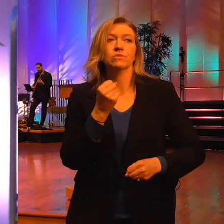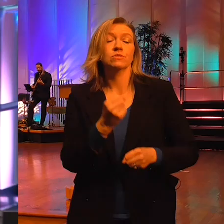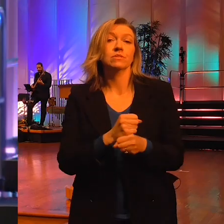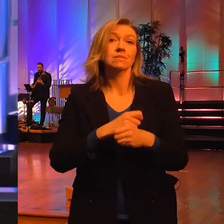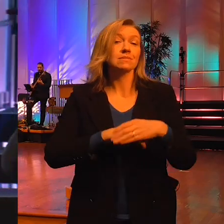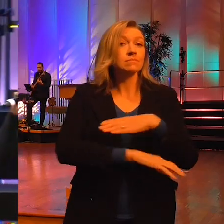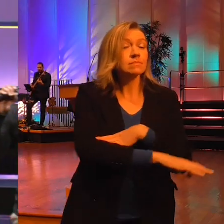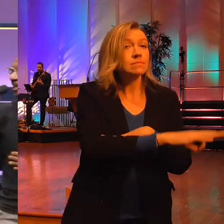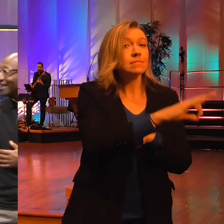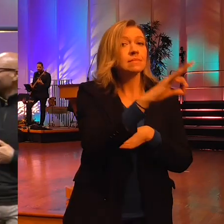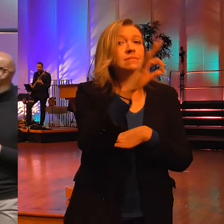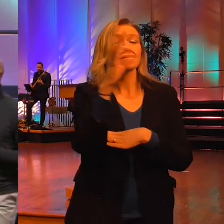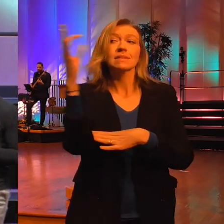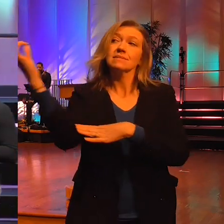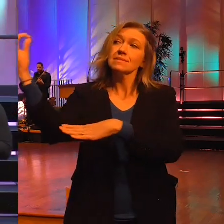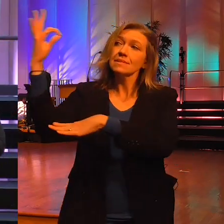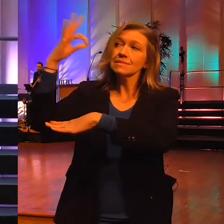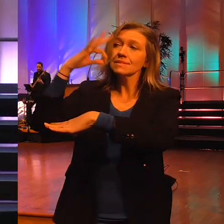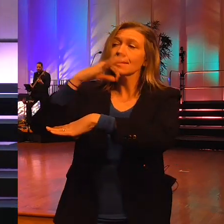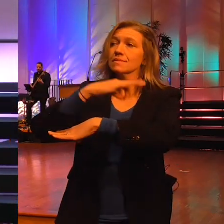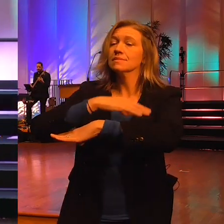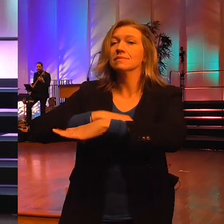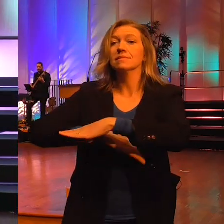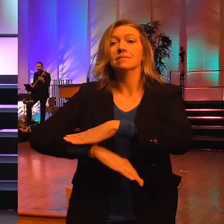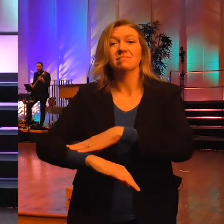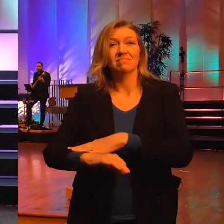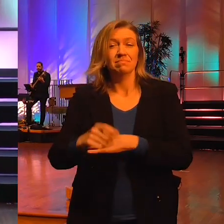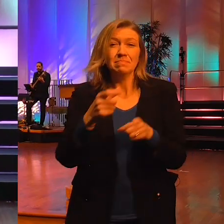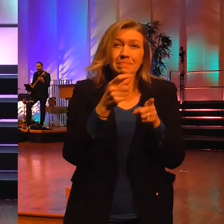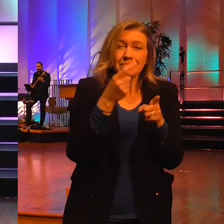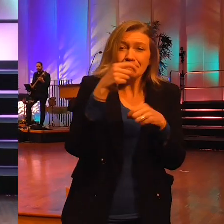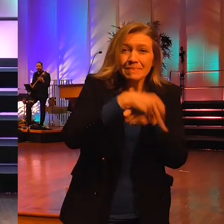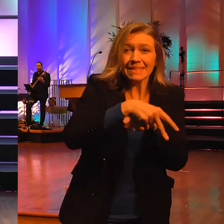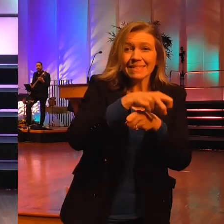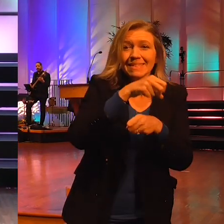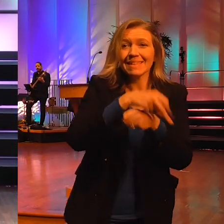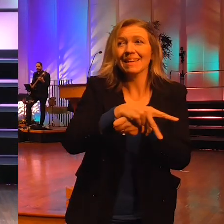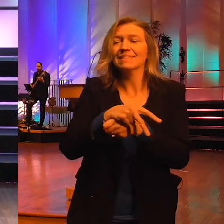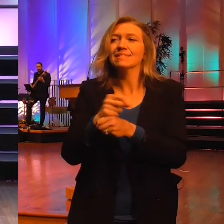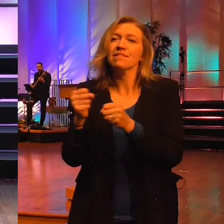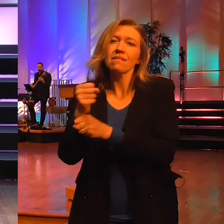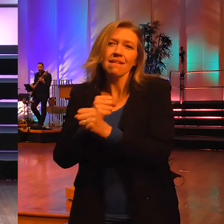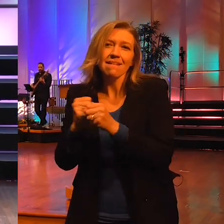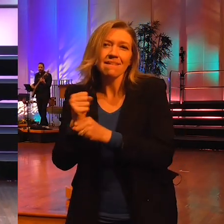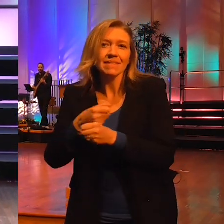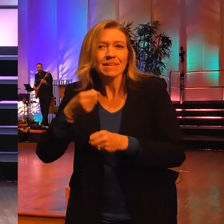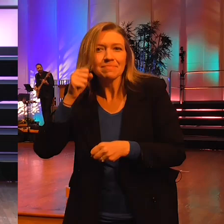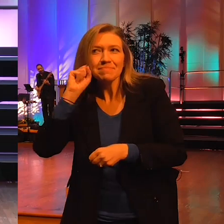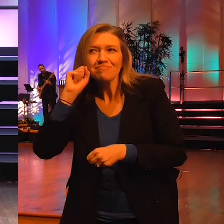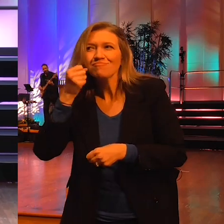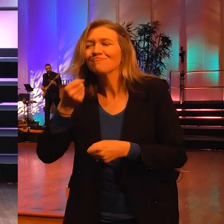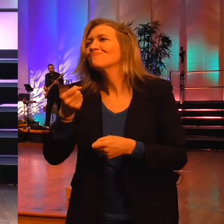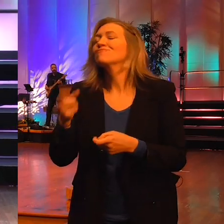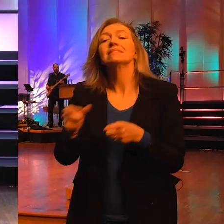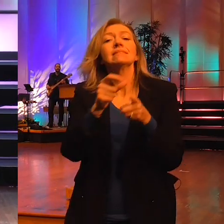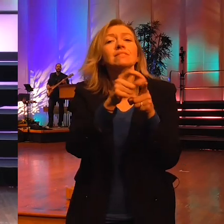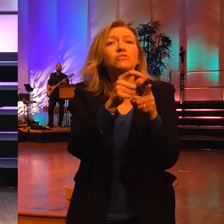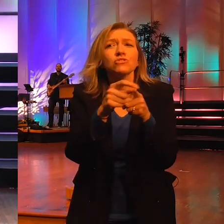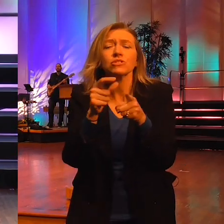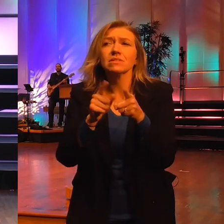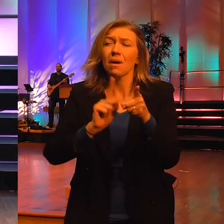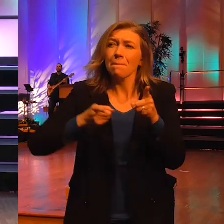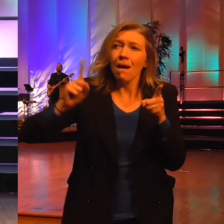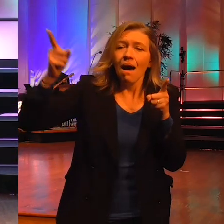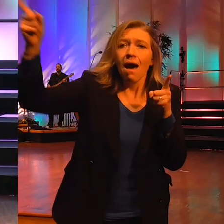in Daylights in sunsets in midnights in cups of coffee in inches in miles in laughter and